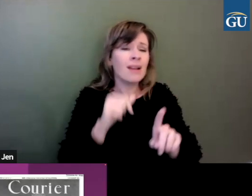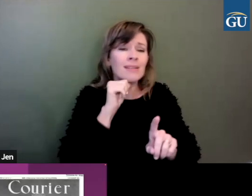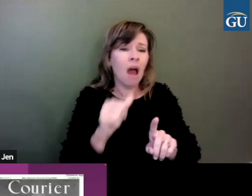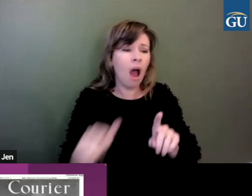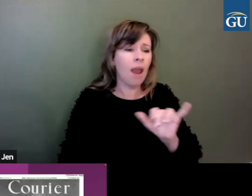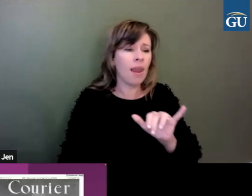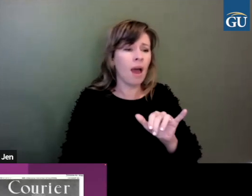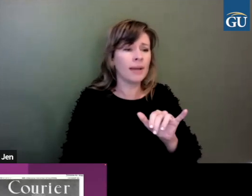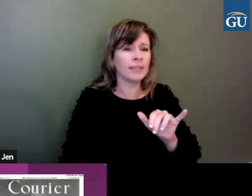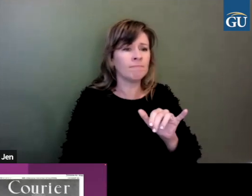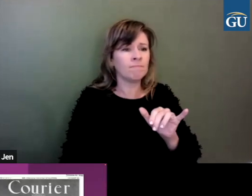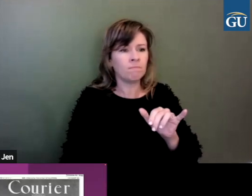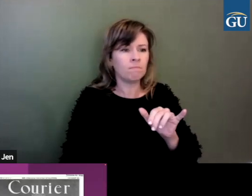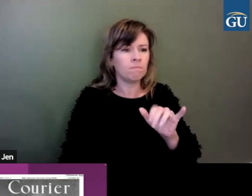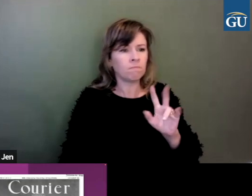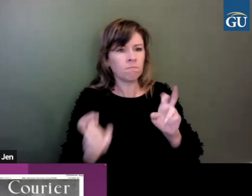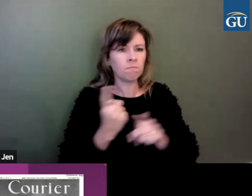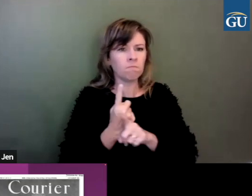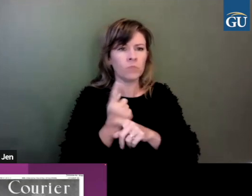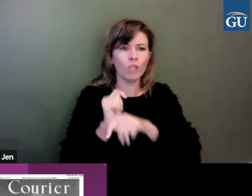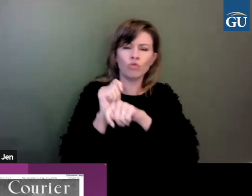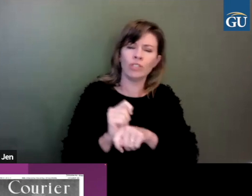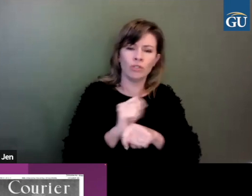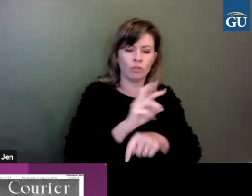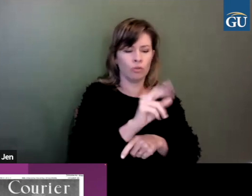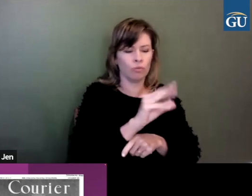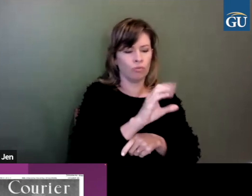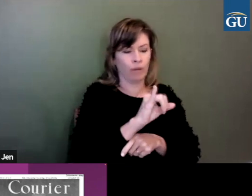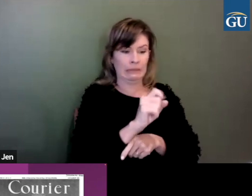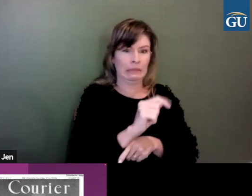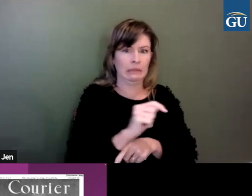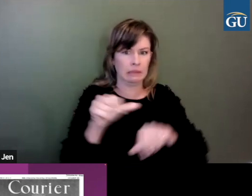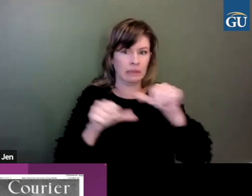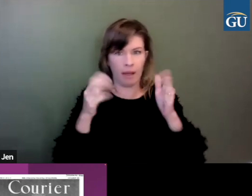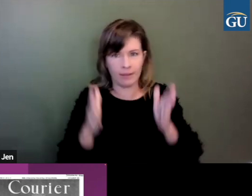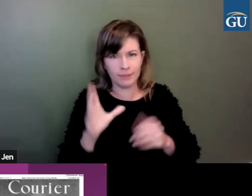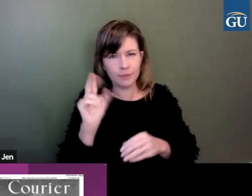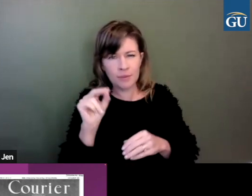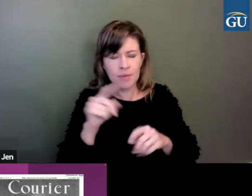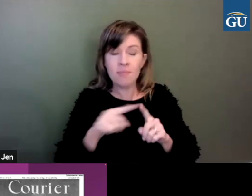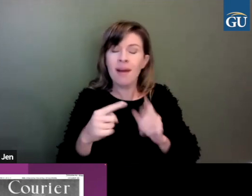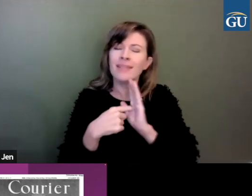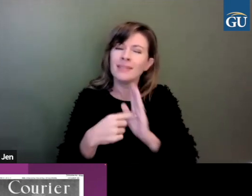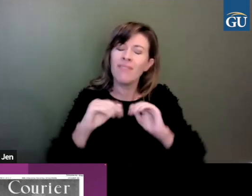about as a traditional racist scientist, but an example of